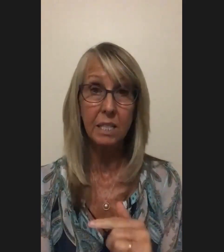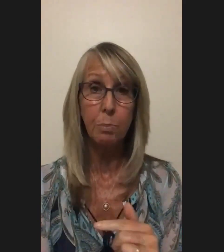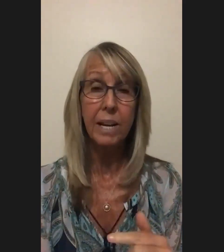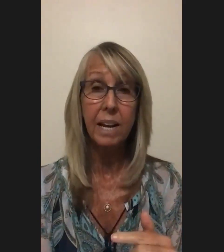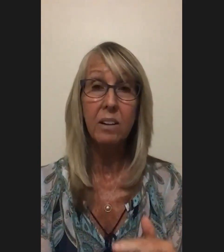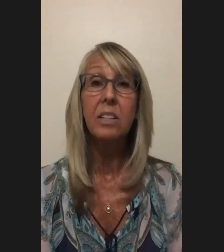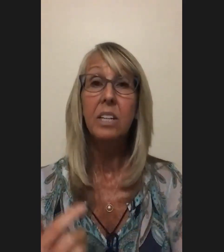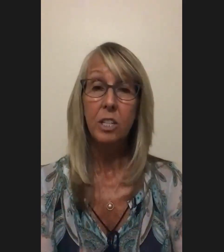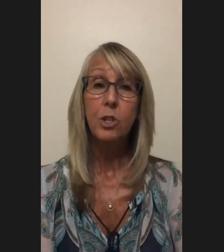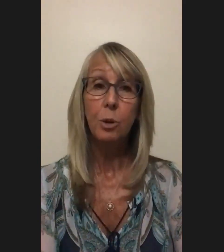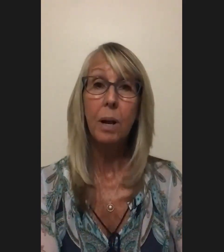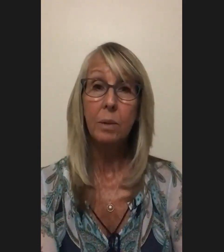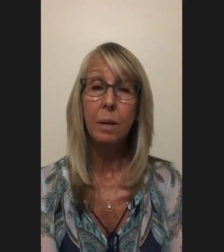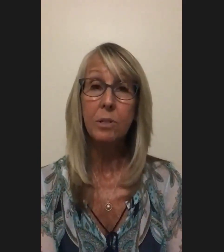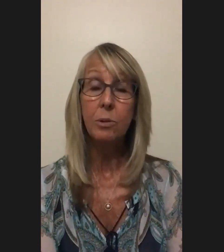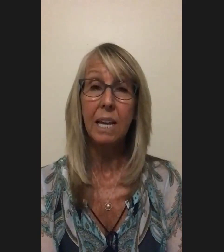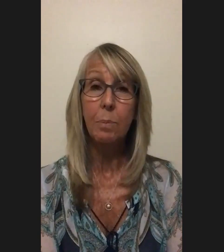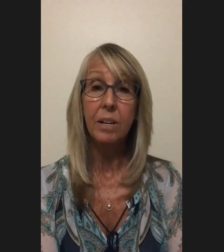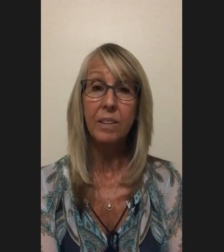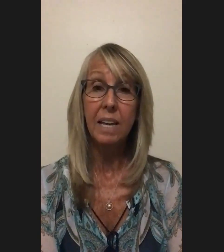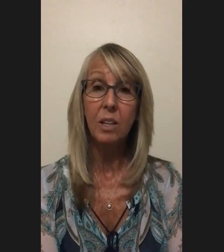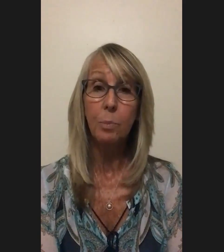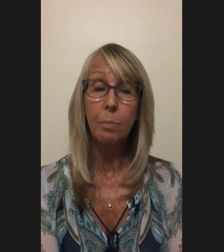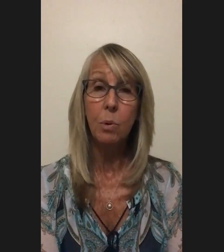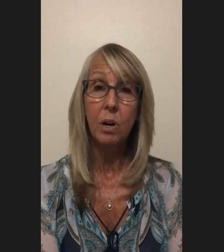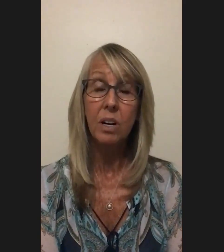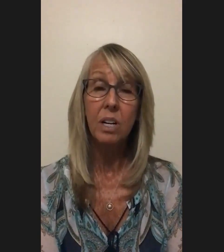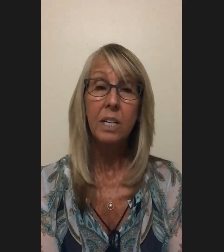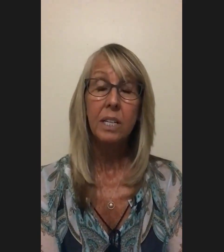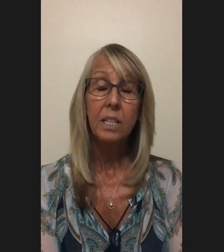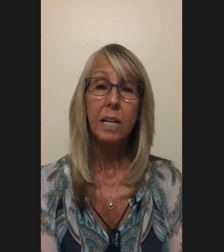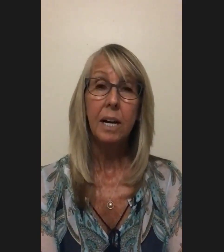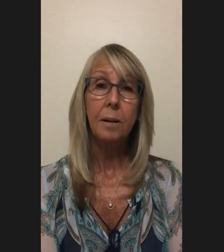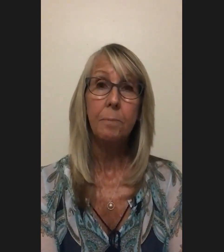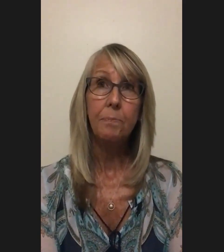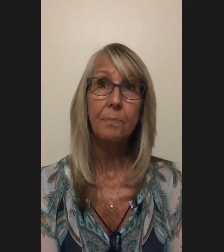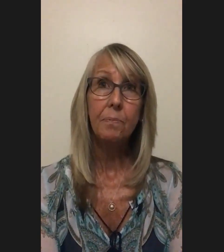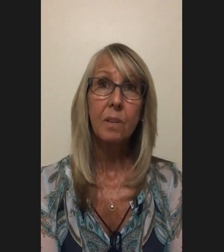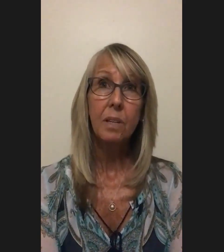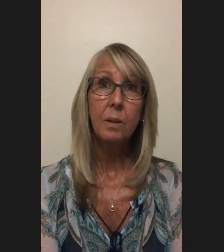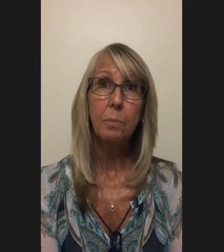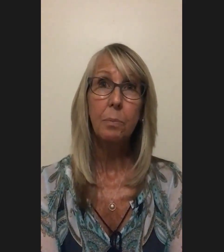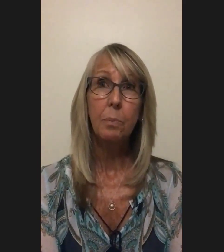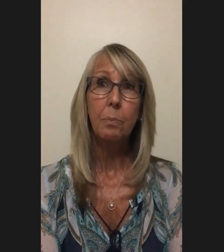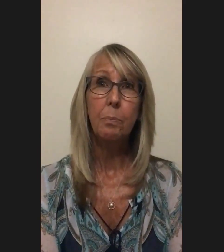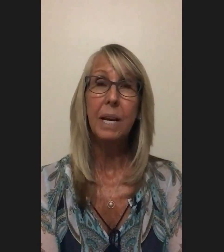you get into the next breakout she'll probably be able to elaborate on that a little bit more,